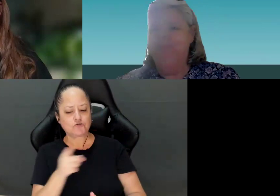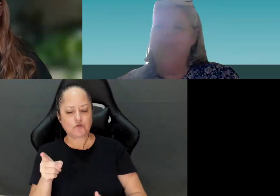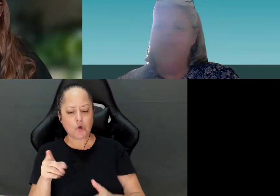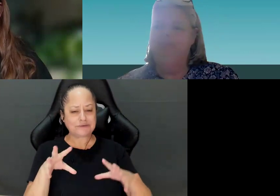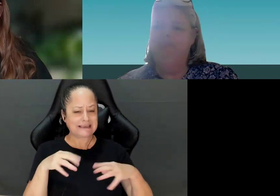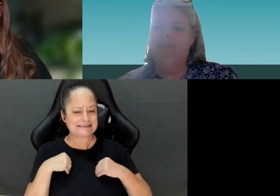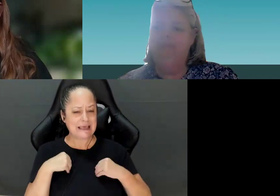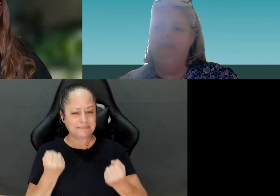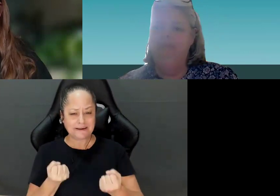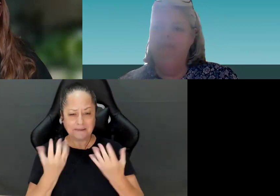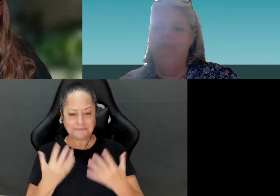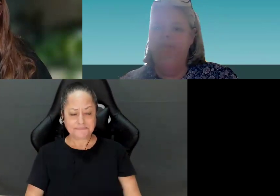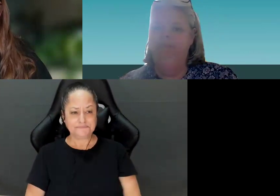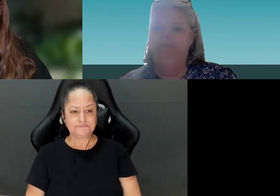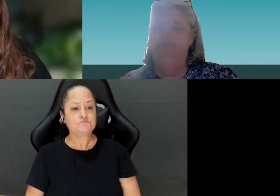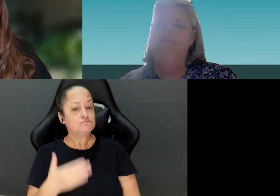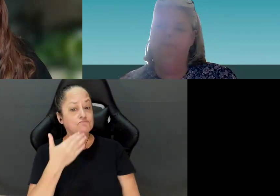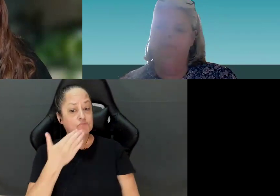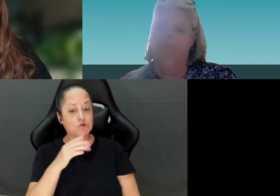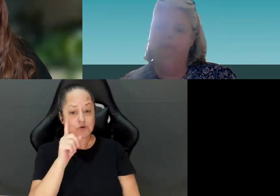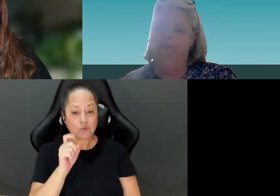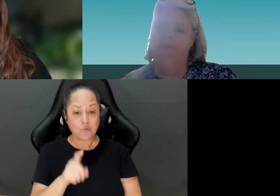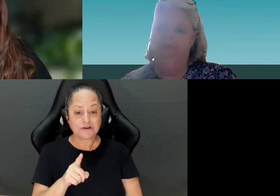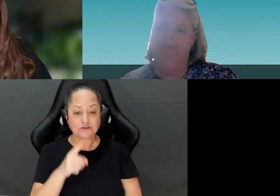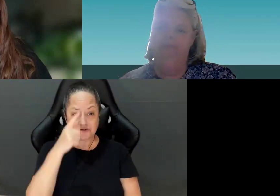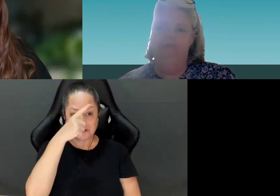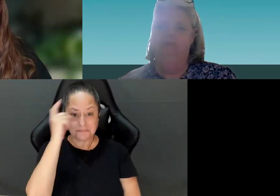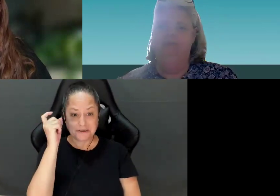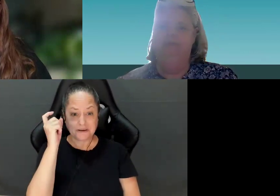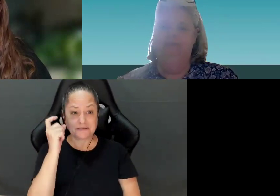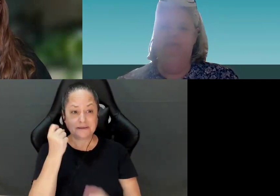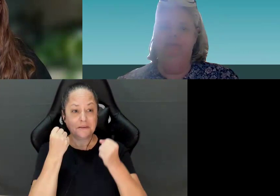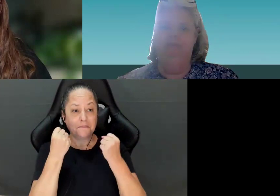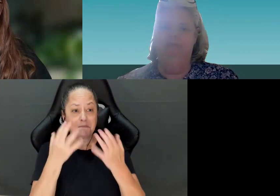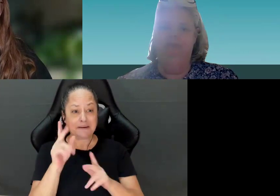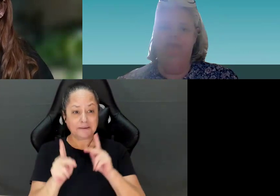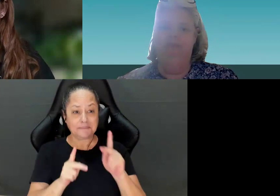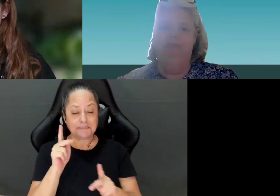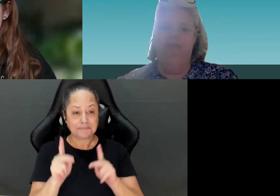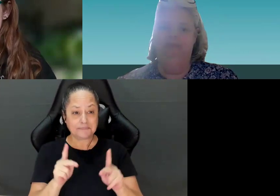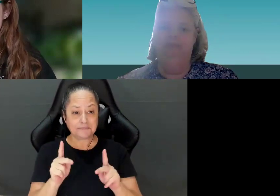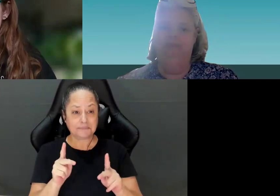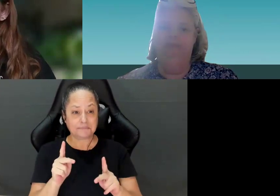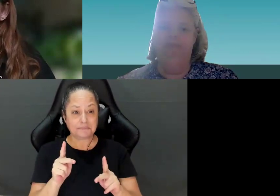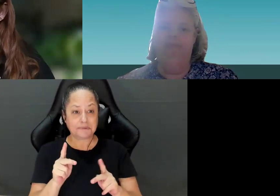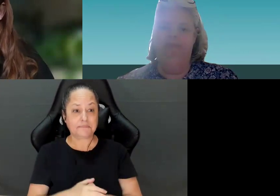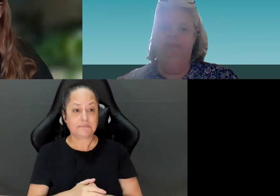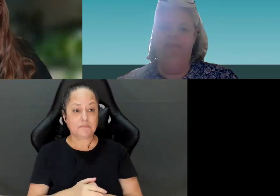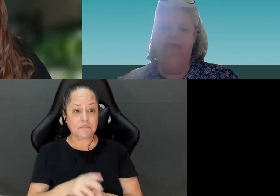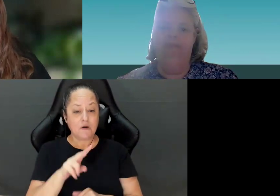It is a good question, because a lot of people kind of fall out of the process